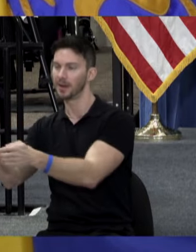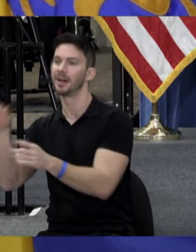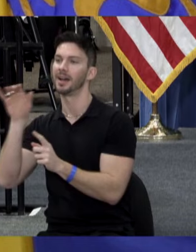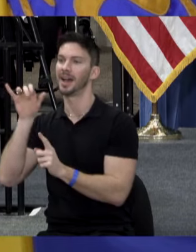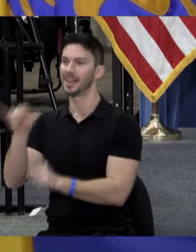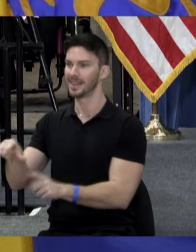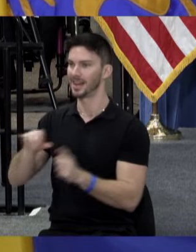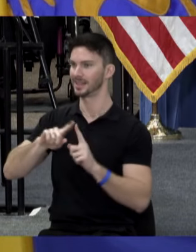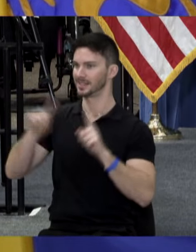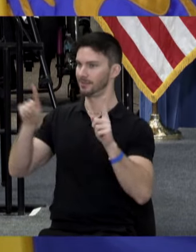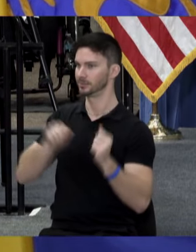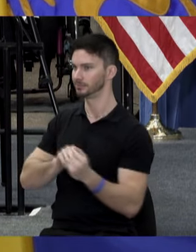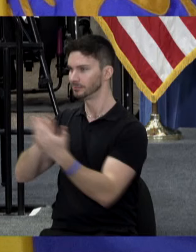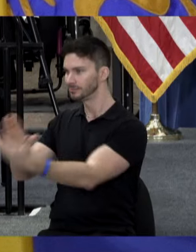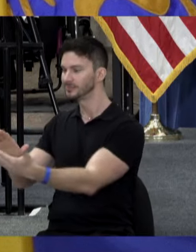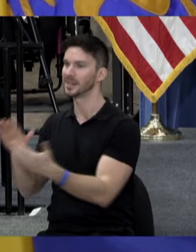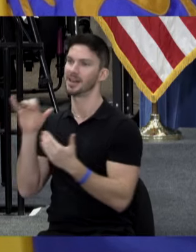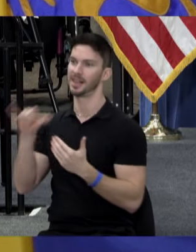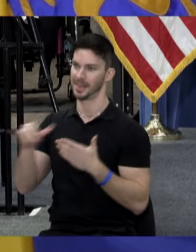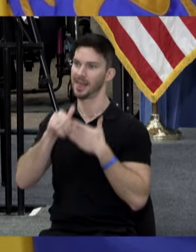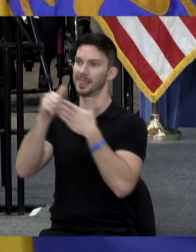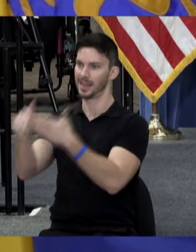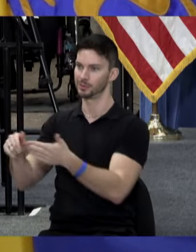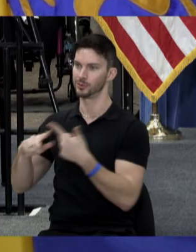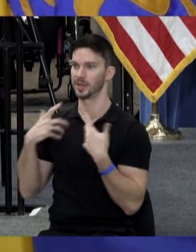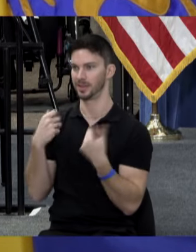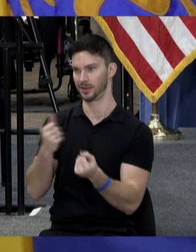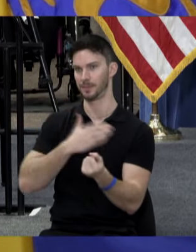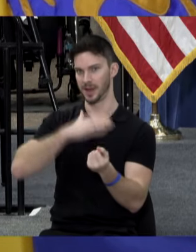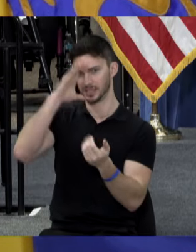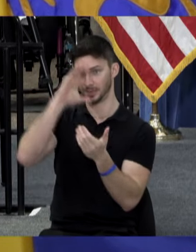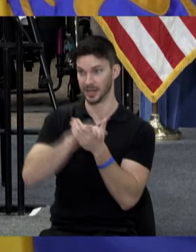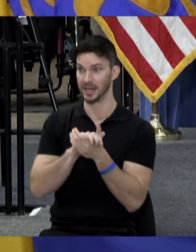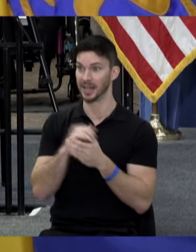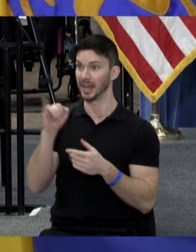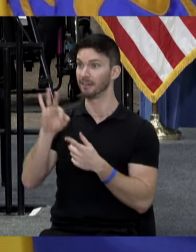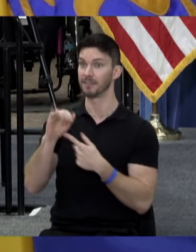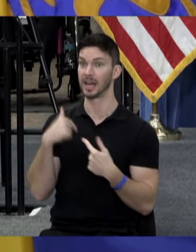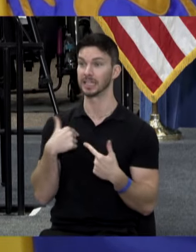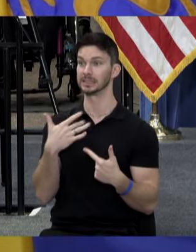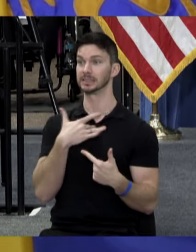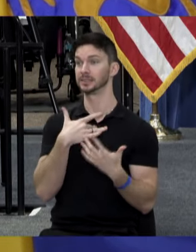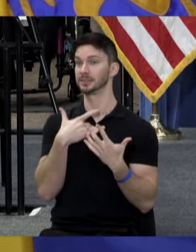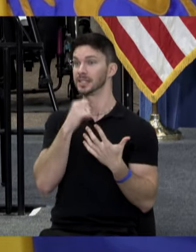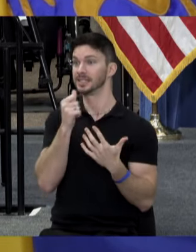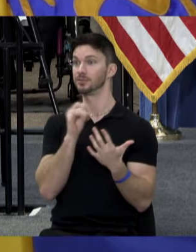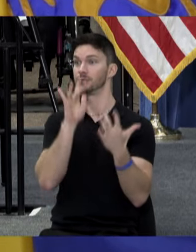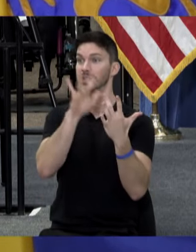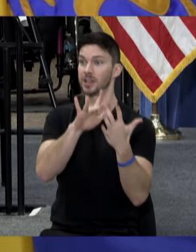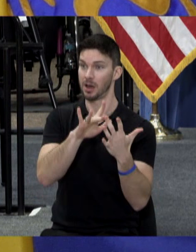my husband. Without me reaching out, I don't know where we would have been at this point.